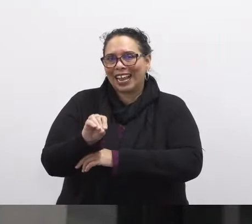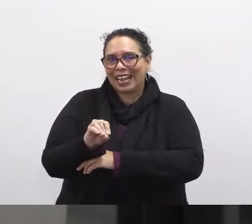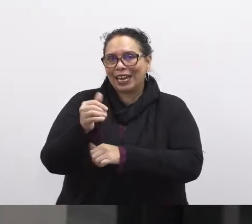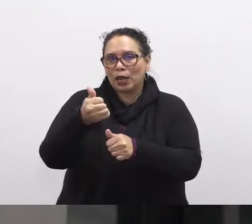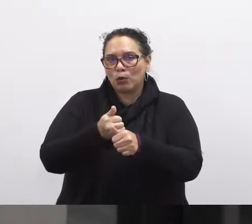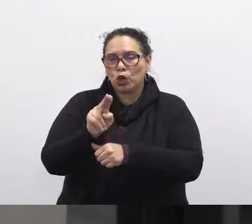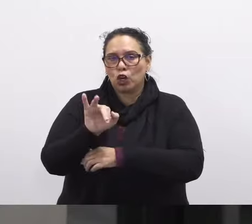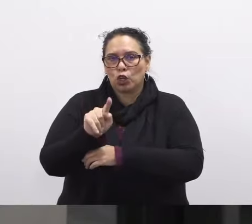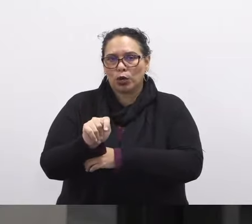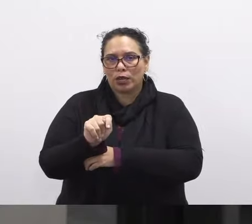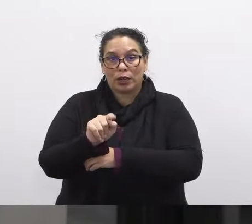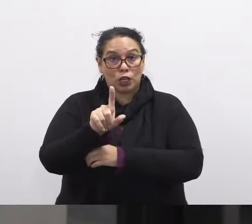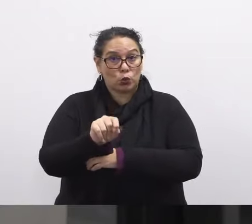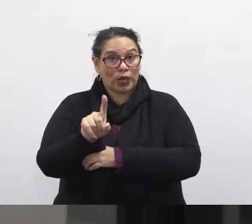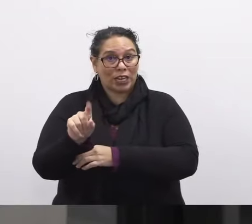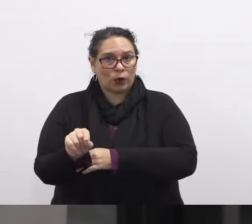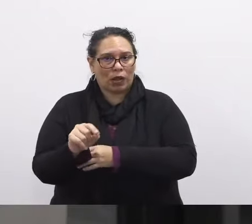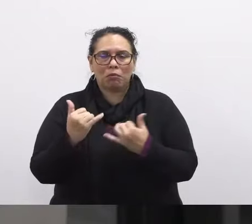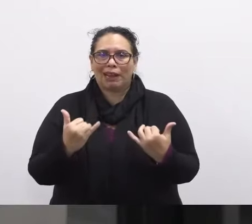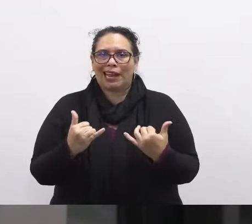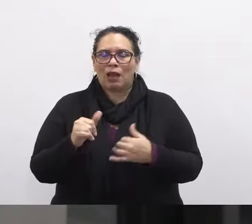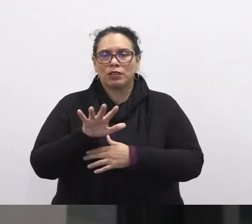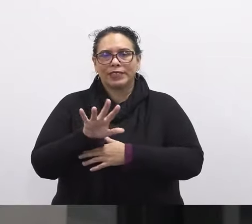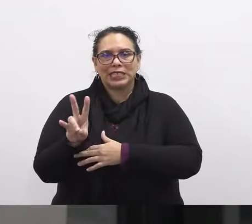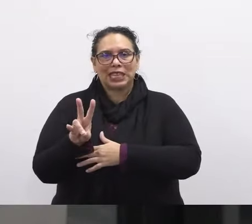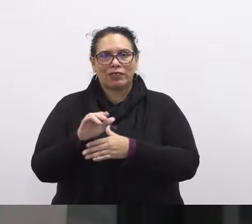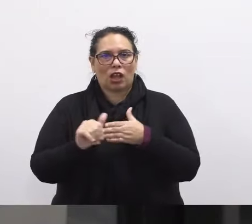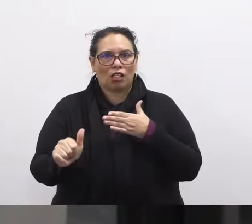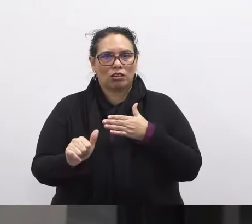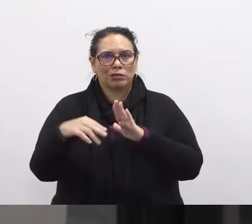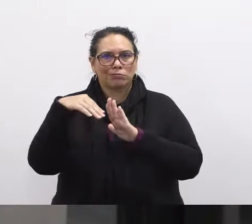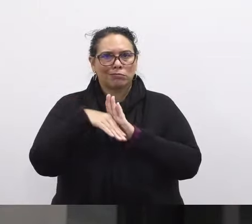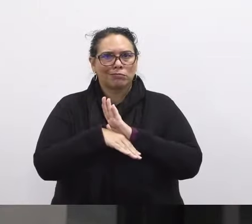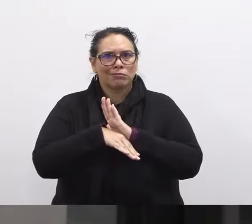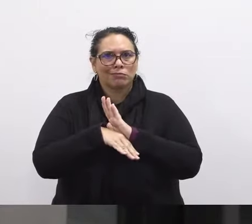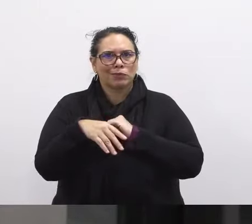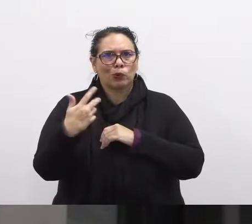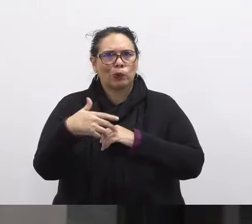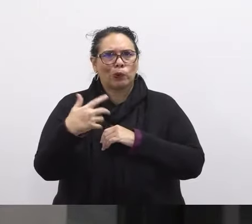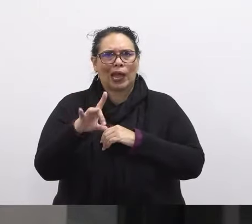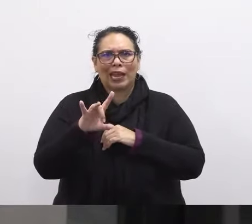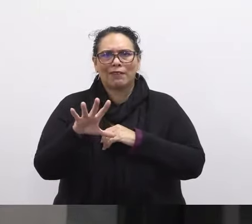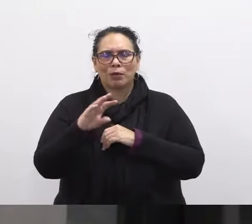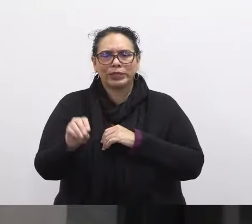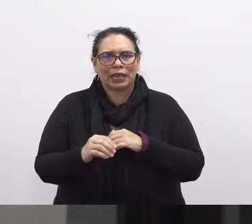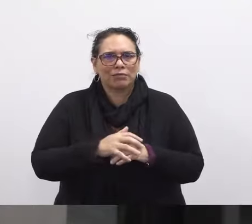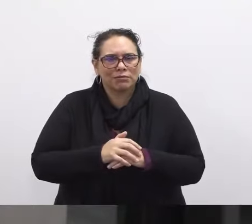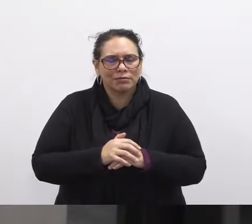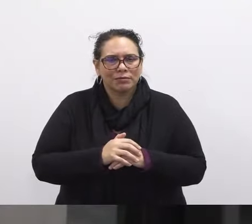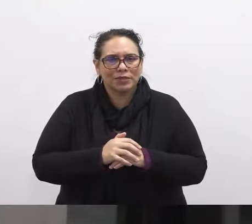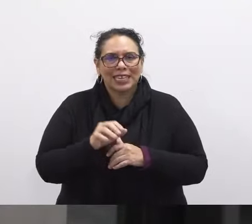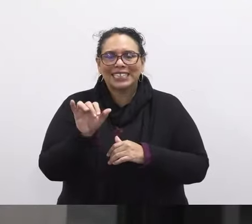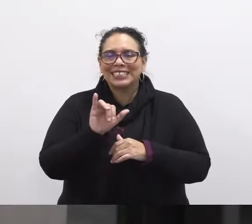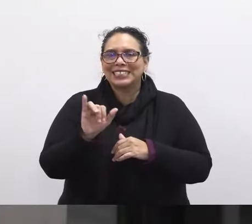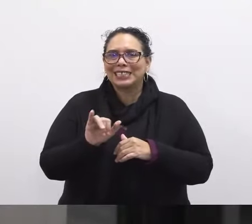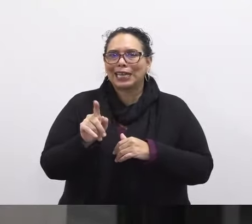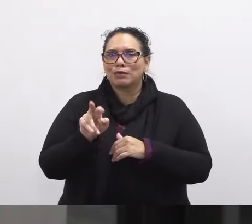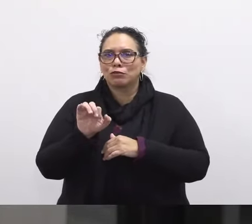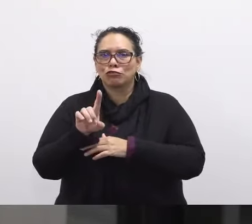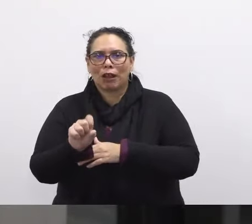In 2020, that number is $57, a decline of 85%. We've seen similar trends in other renewable sectors